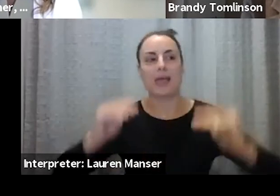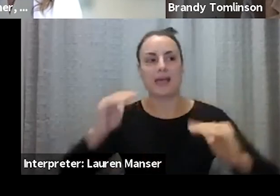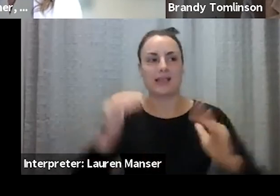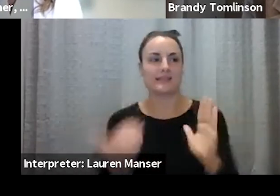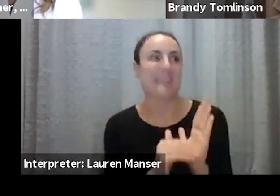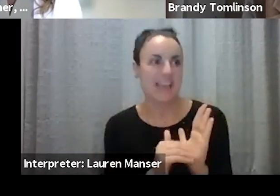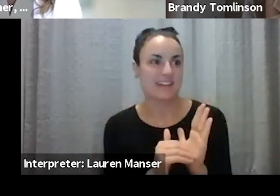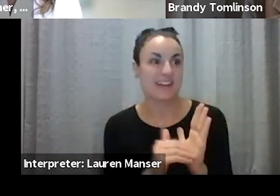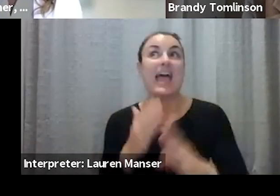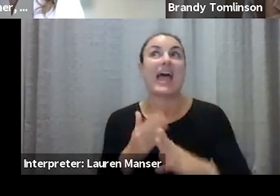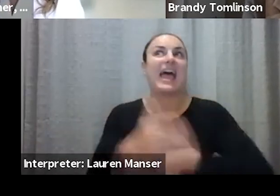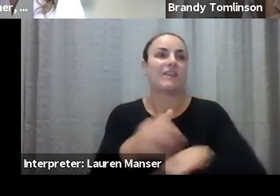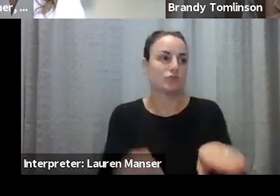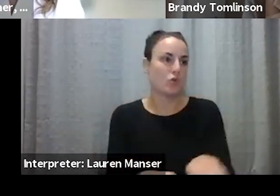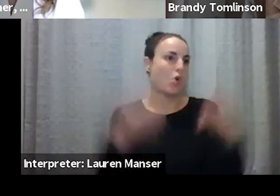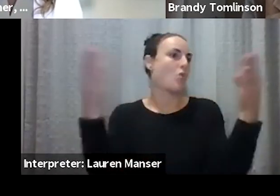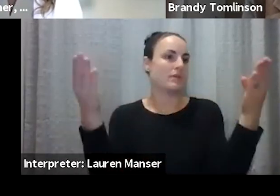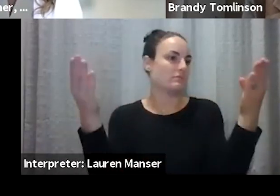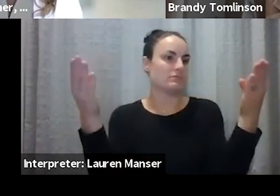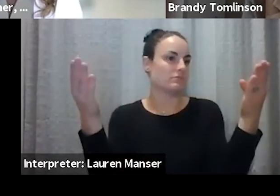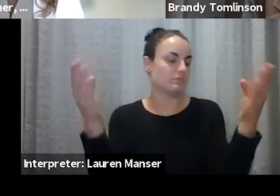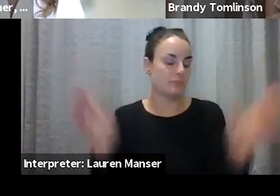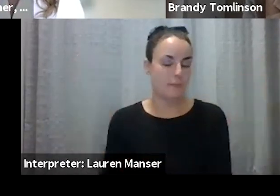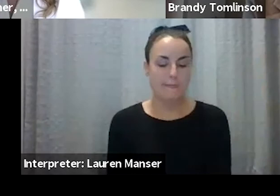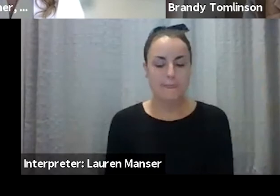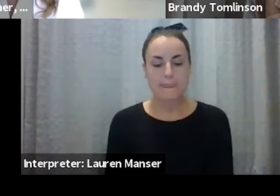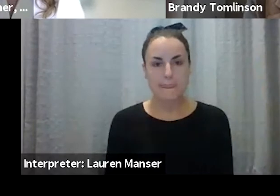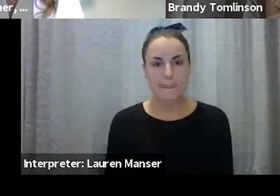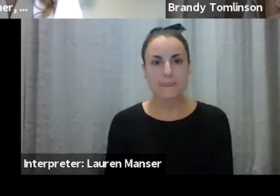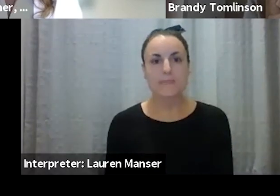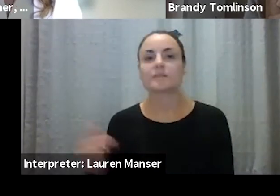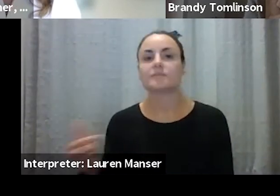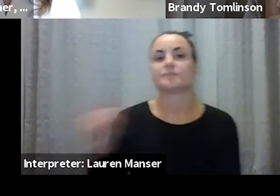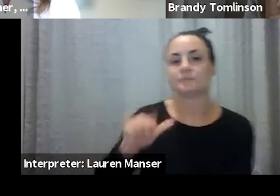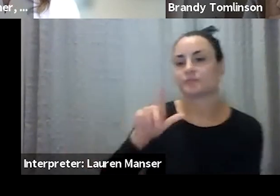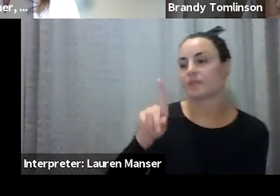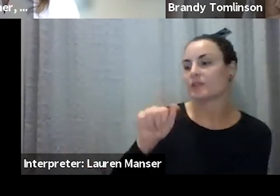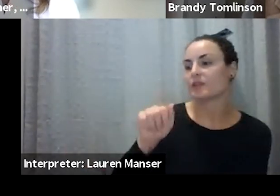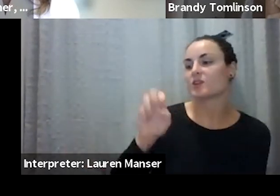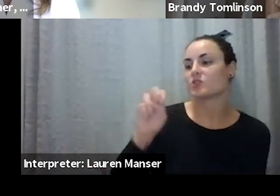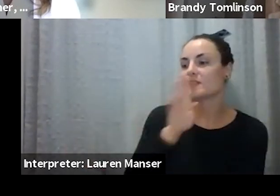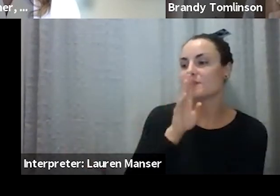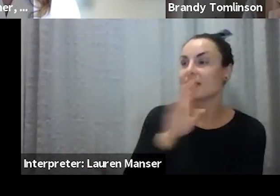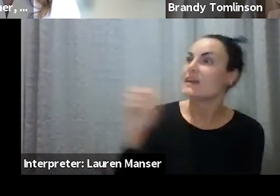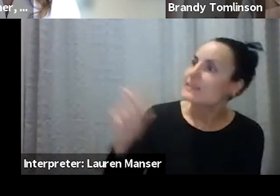of one or the other, or both. That's a really good point. The balance is obviously going to be driven by the individual,